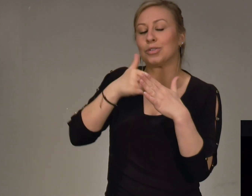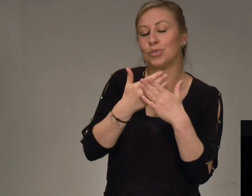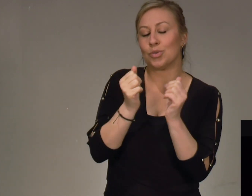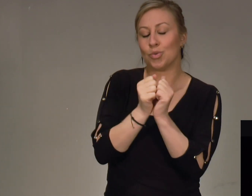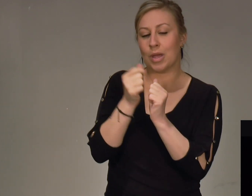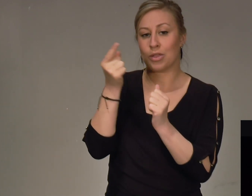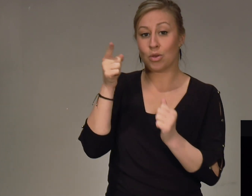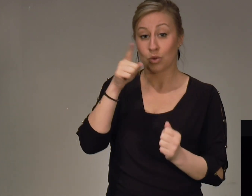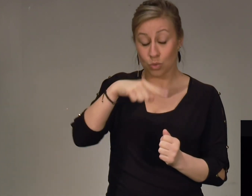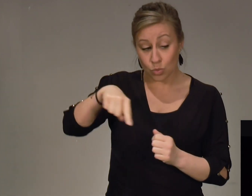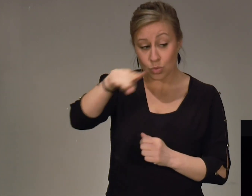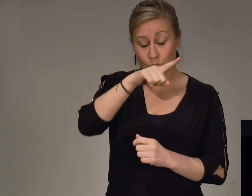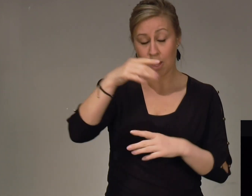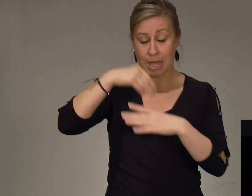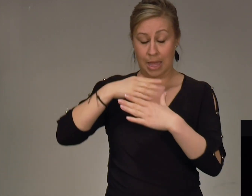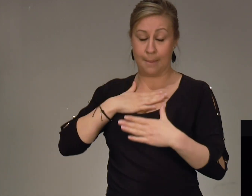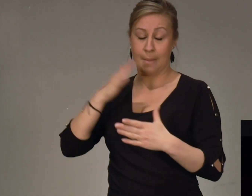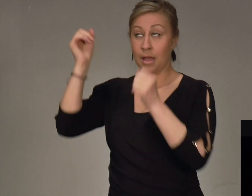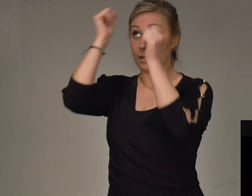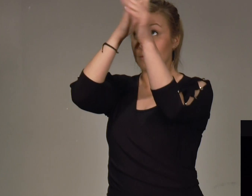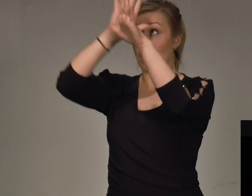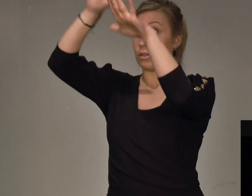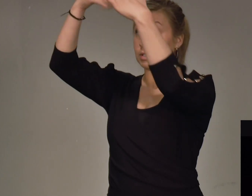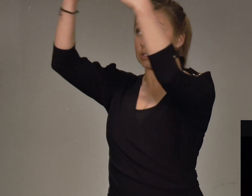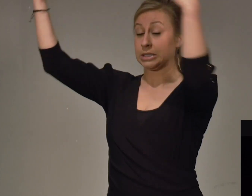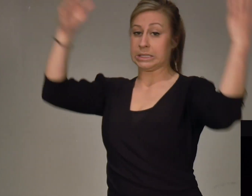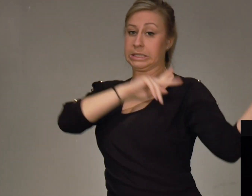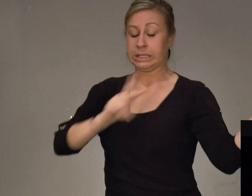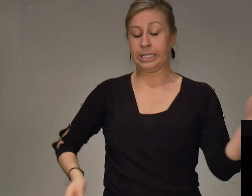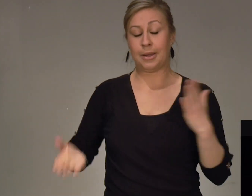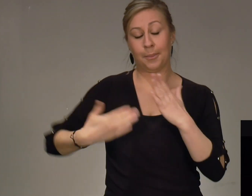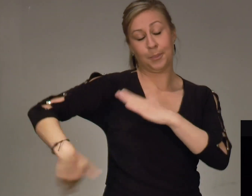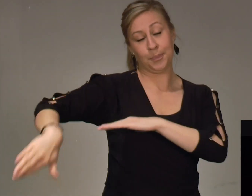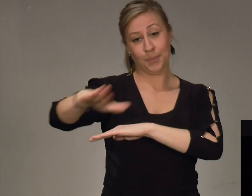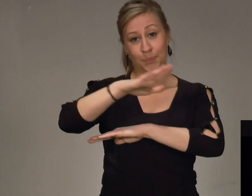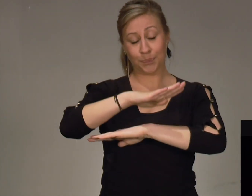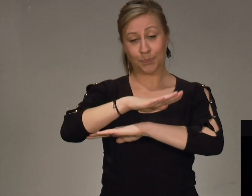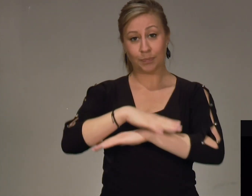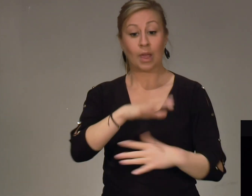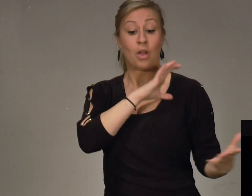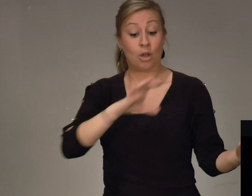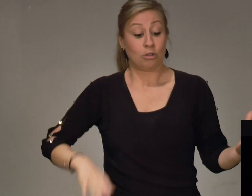Christ left the disciples here on earth because there was work to be done. They